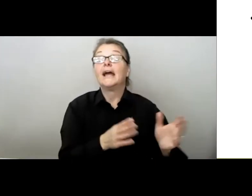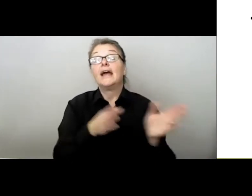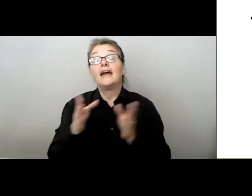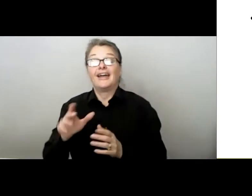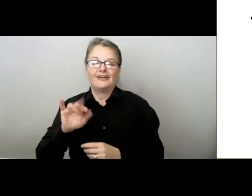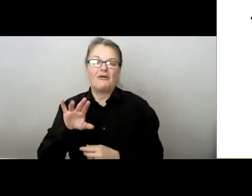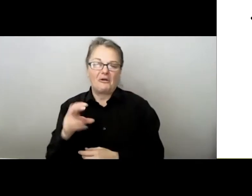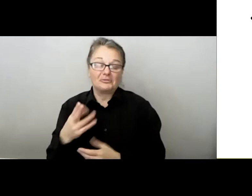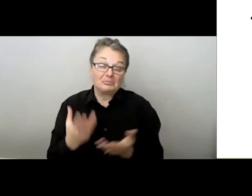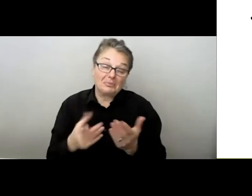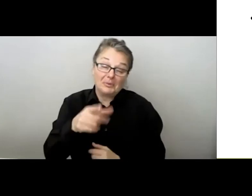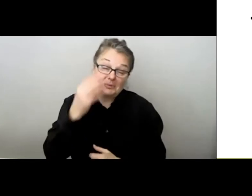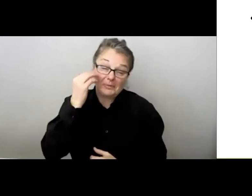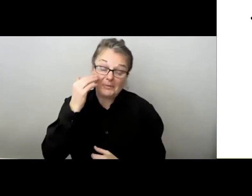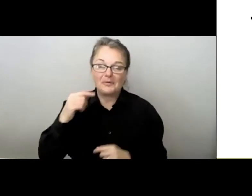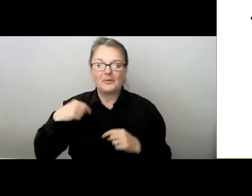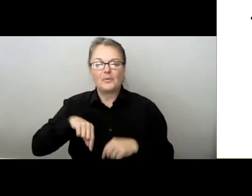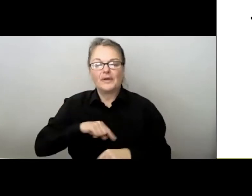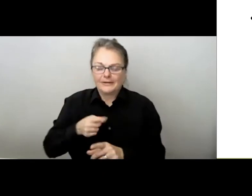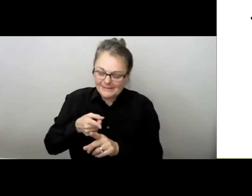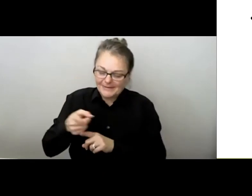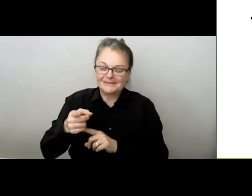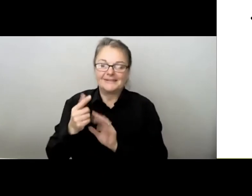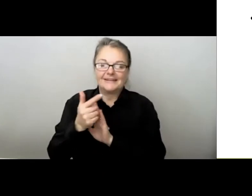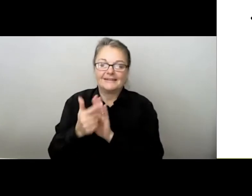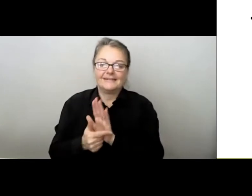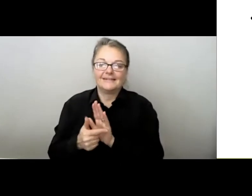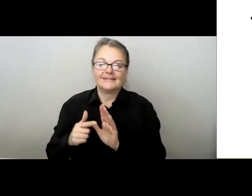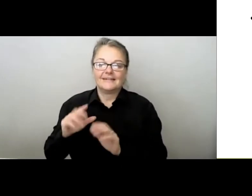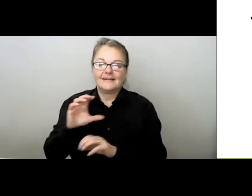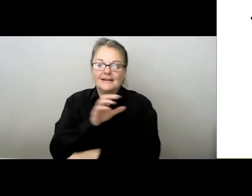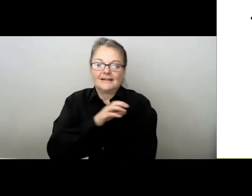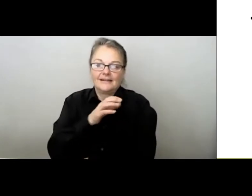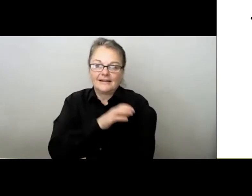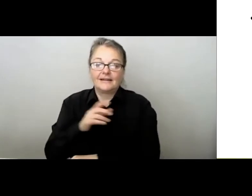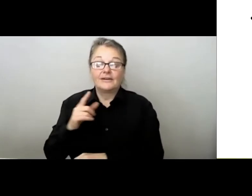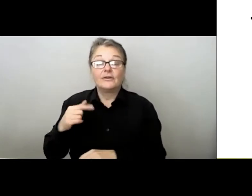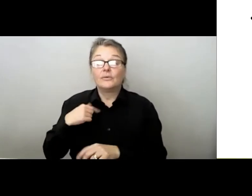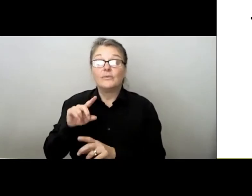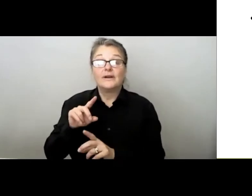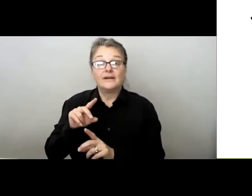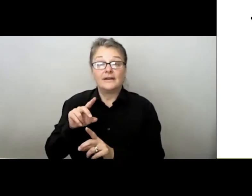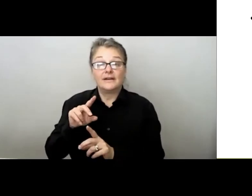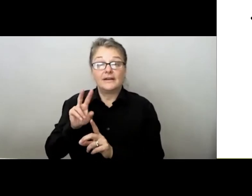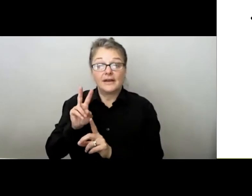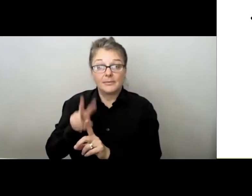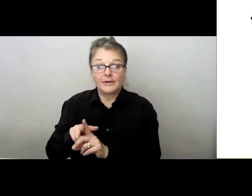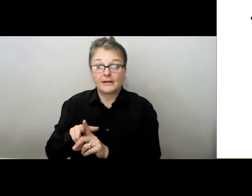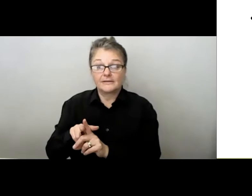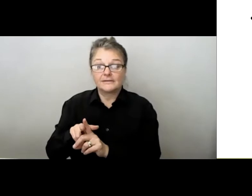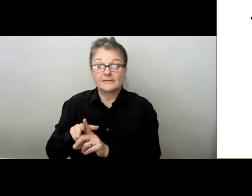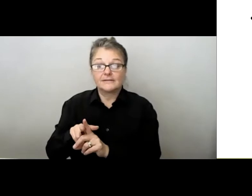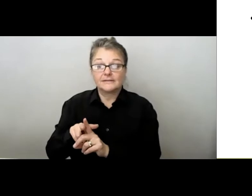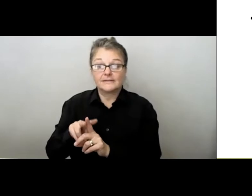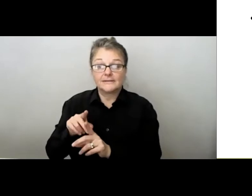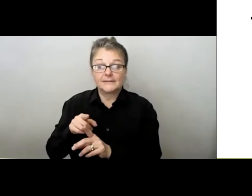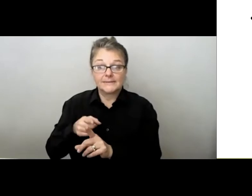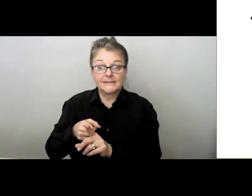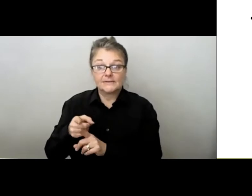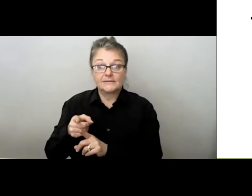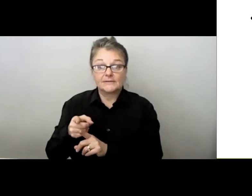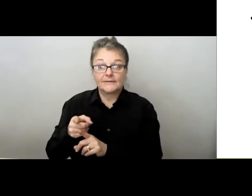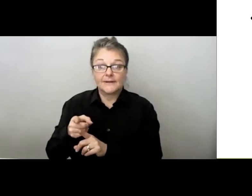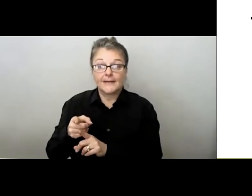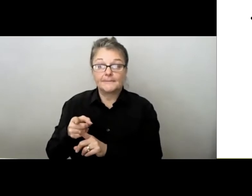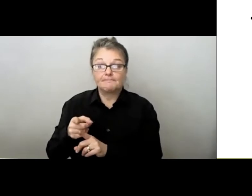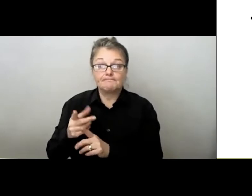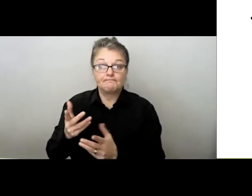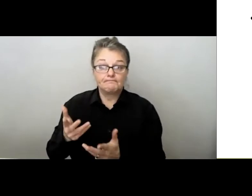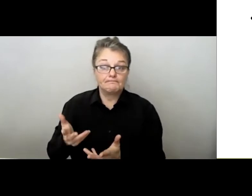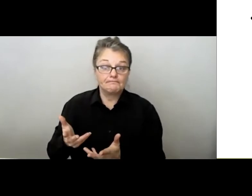THAT PRACTICES EXCLUSIVELY [VIDEO APPEARS TO HAVE FROZEN. PLEASE WAIT FOR VIDEO AND AUDIO TO RESUME]